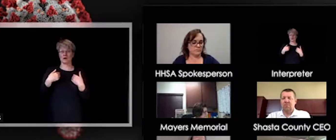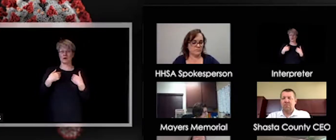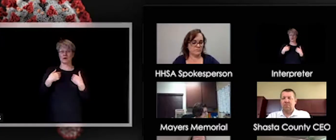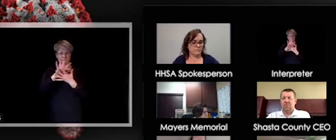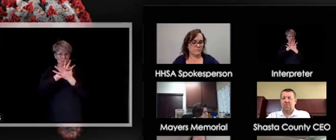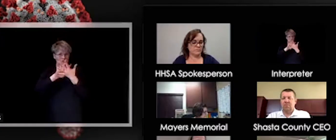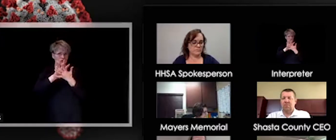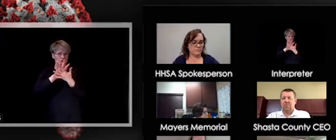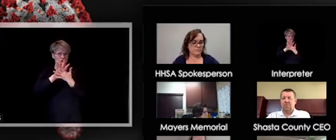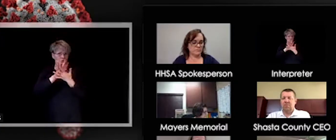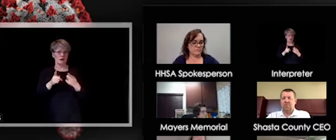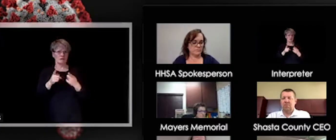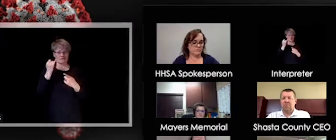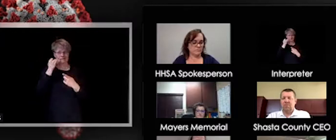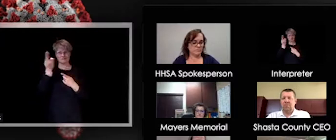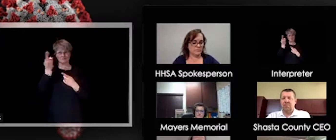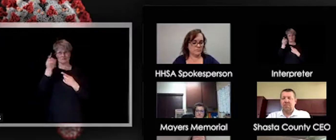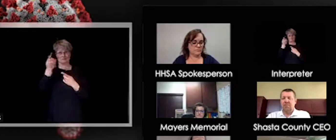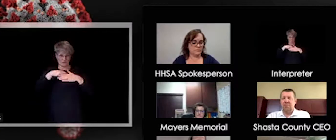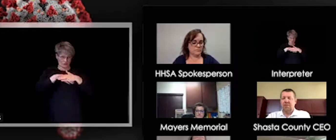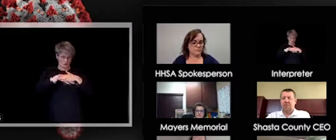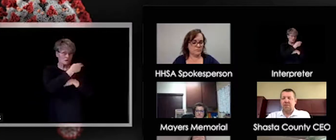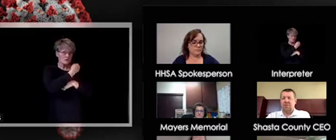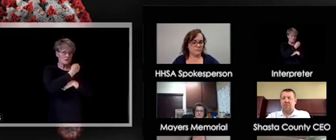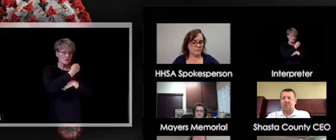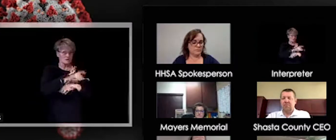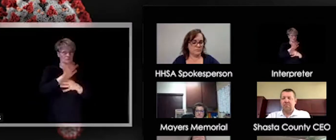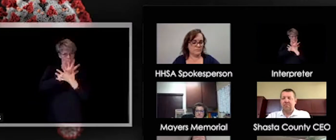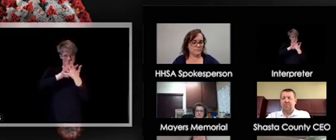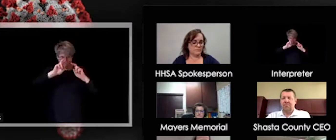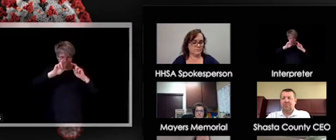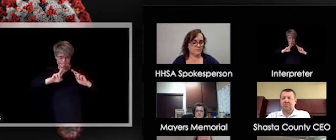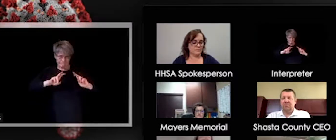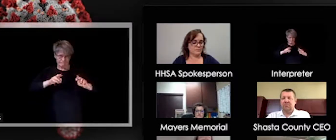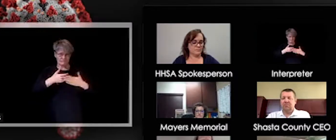today for continuing to be patient with us as we make sure everybody who is coming into